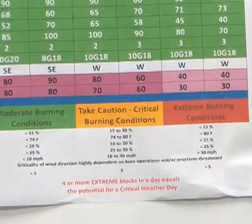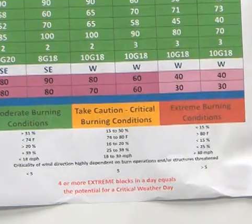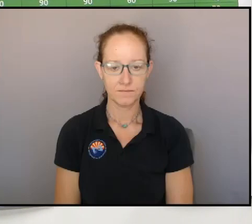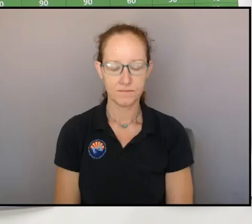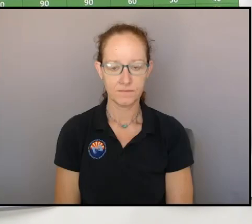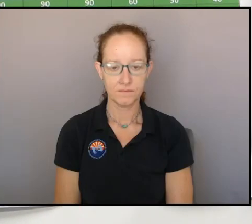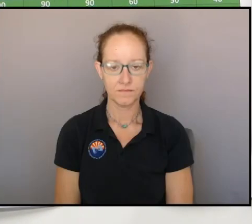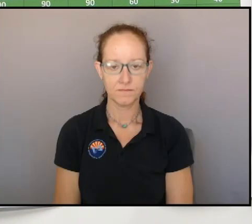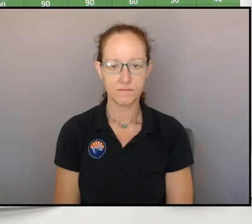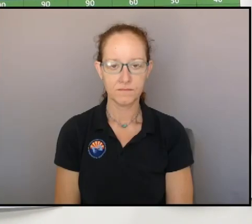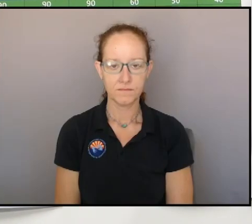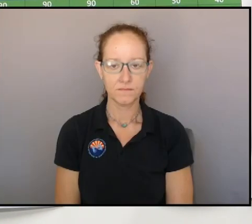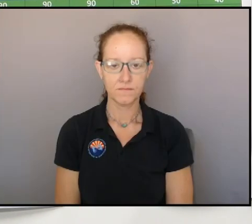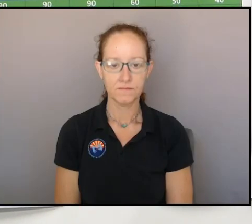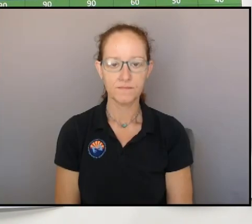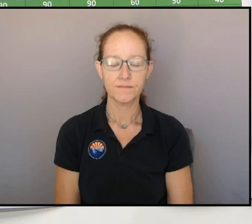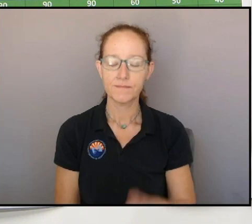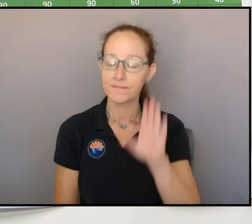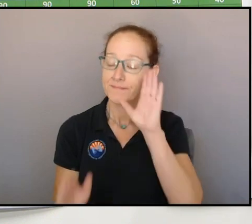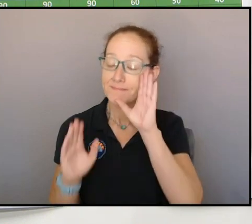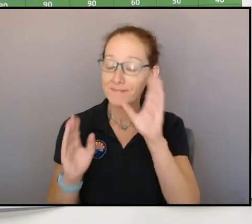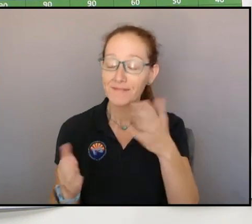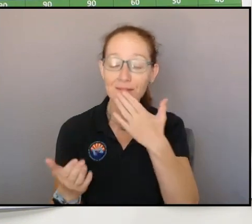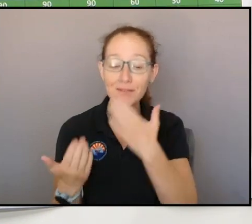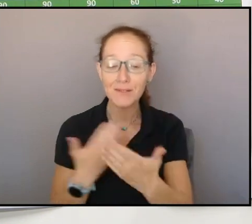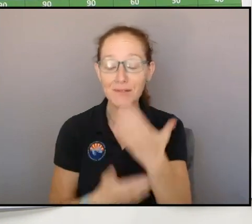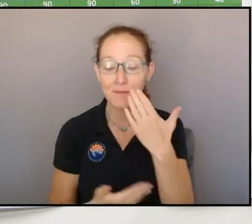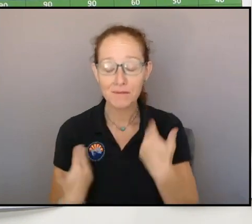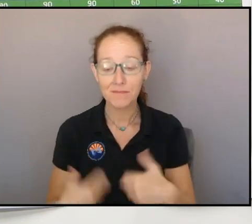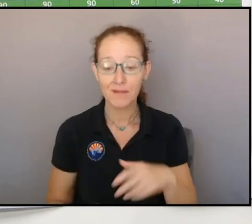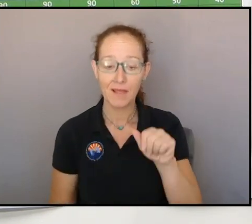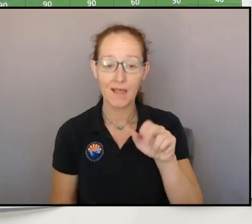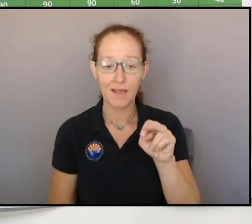Hey, good morning. It's Andy Gorelow, Incident Meteorologist